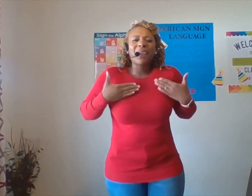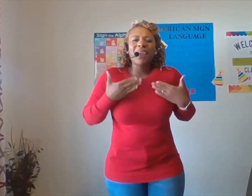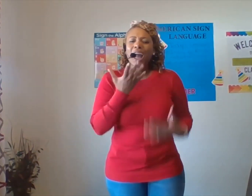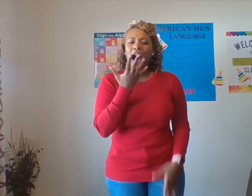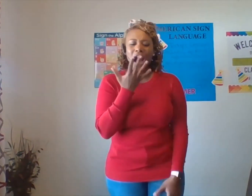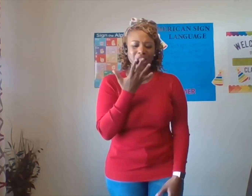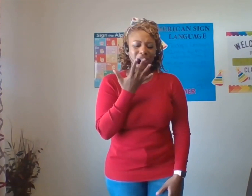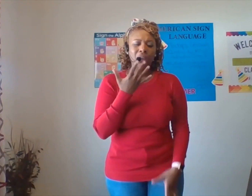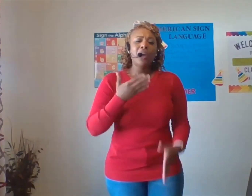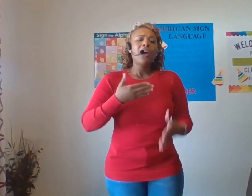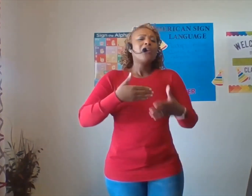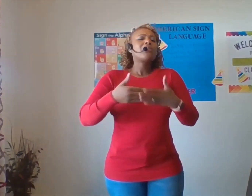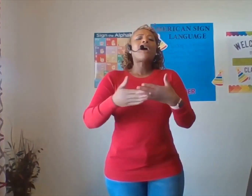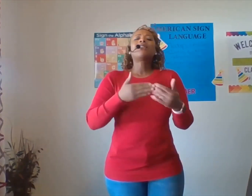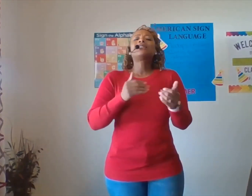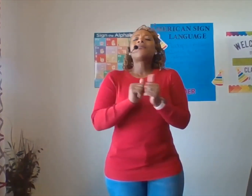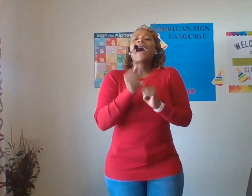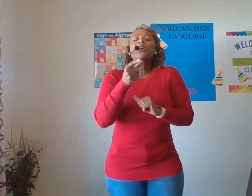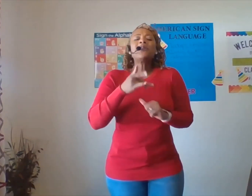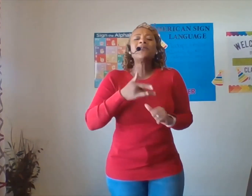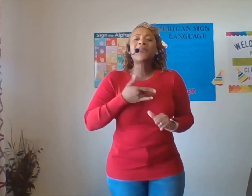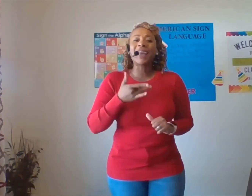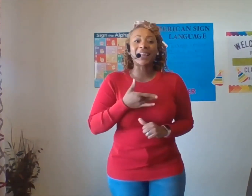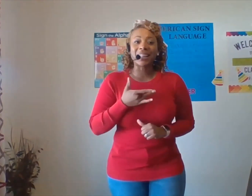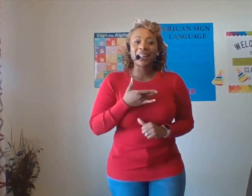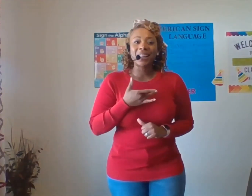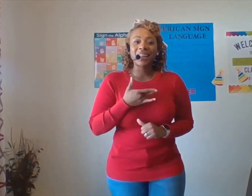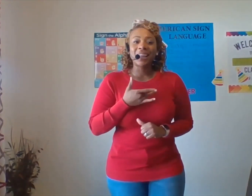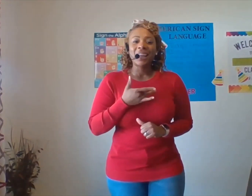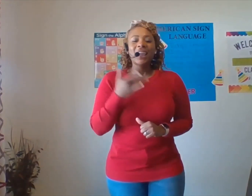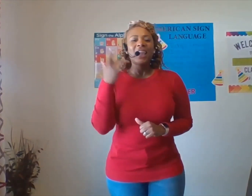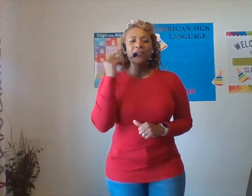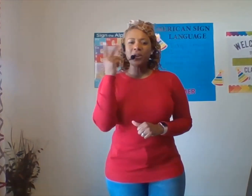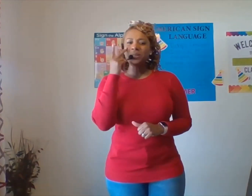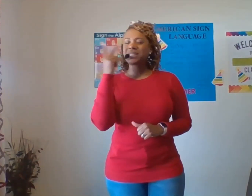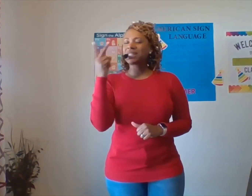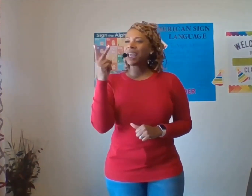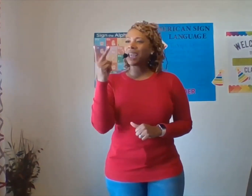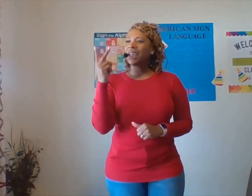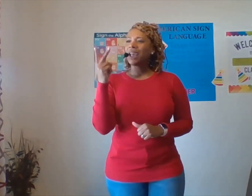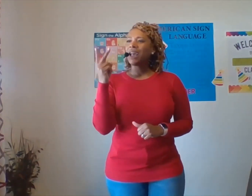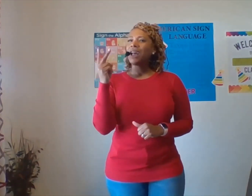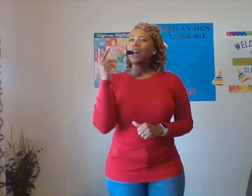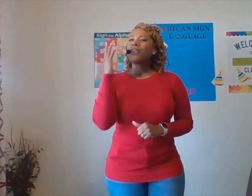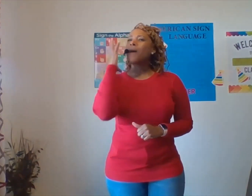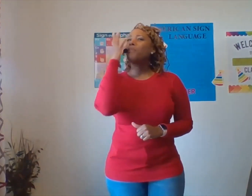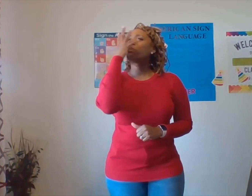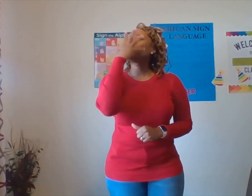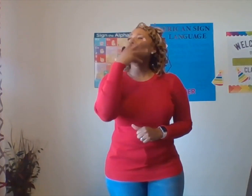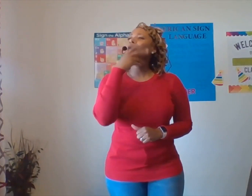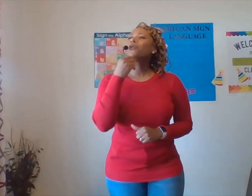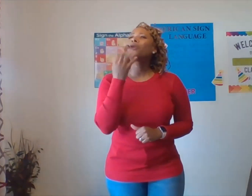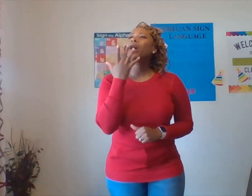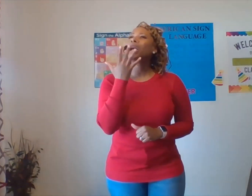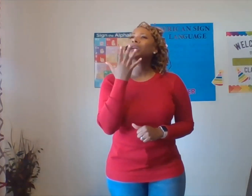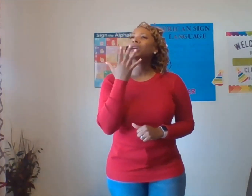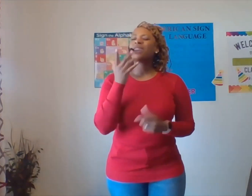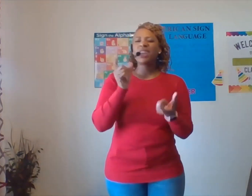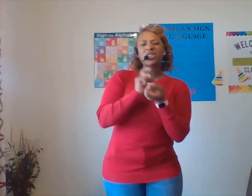color regardless of how you're feeling if you see that beautiful color it just